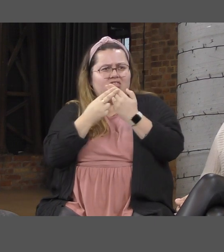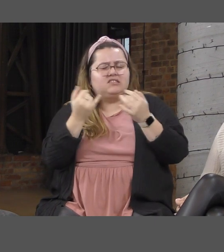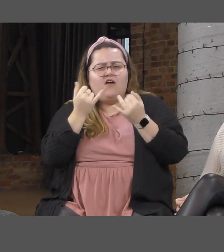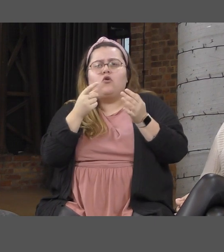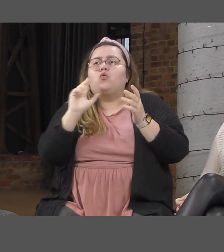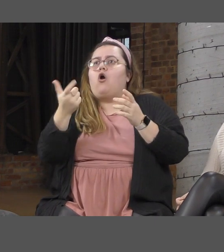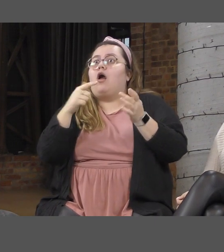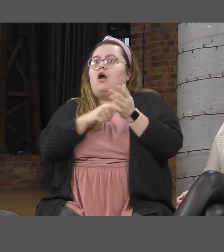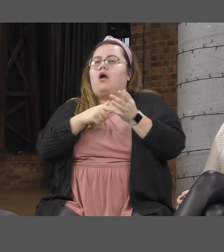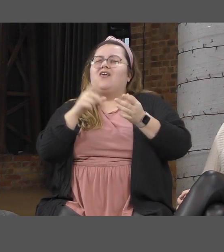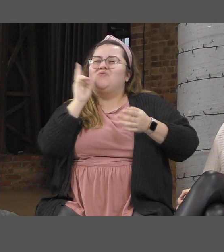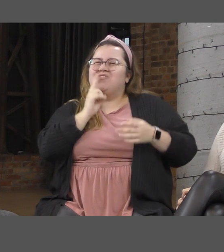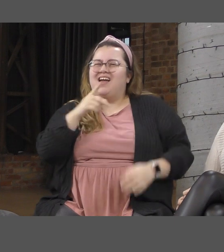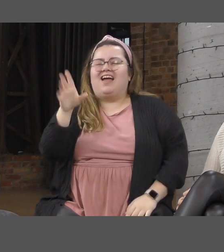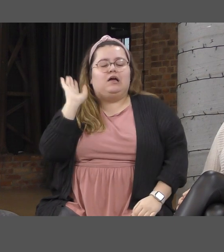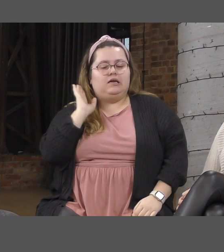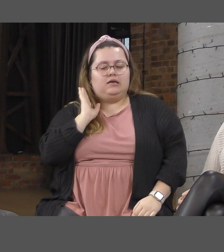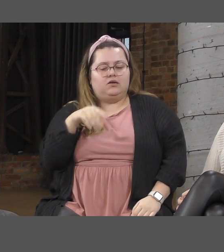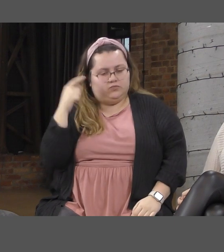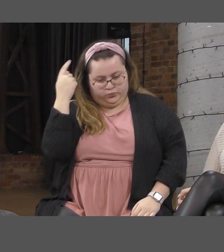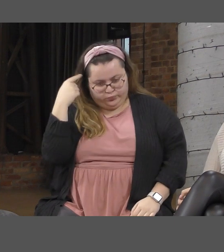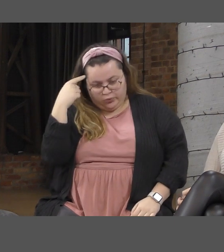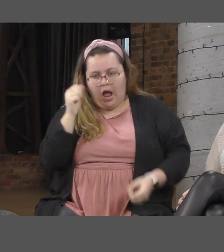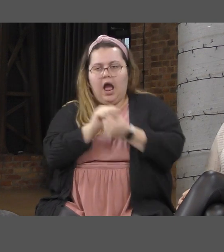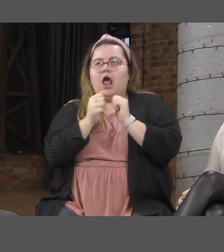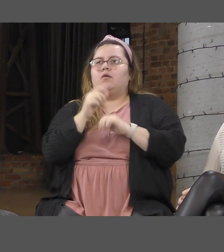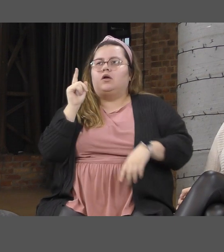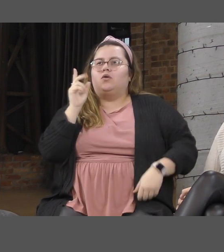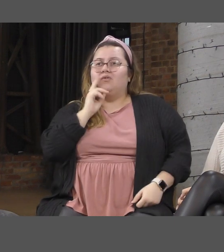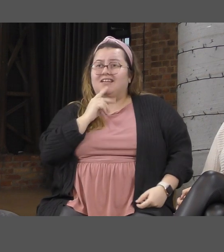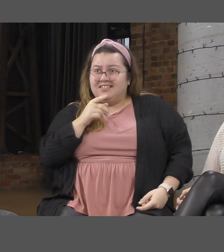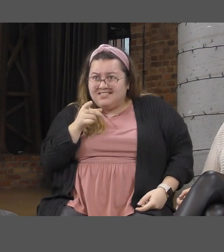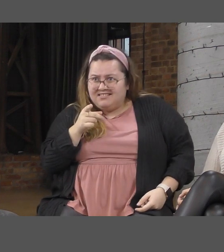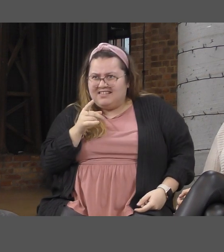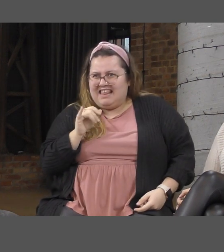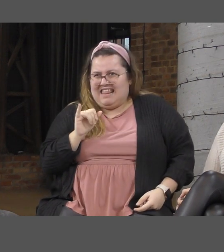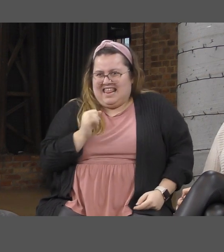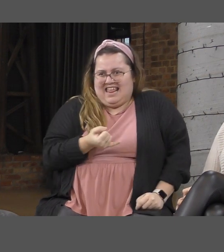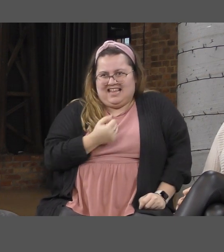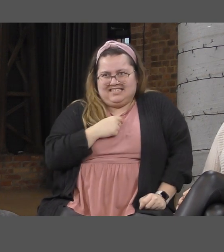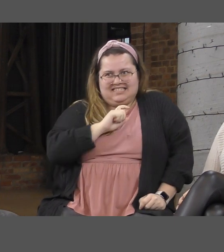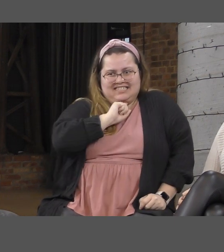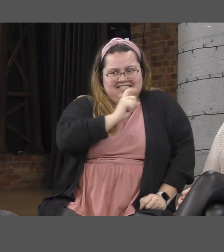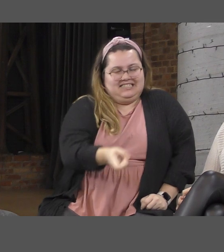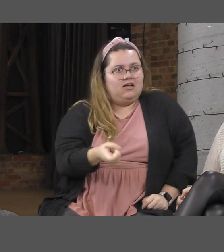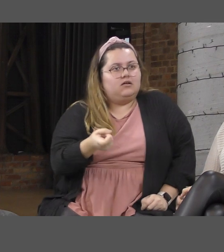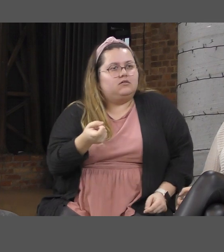There's always this thing that if you're deaf well then you're stupid